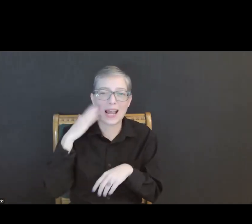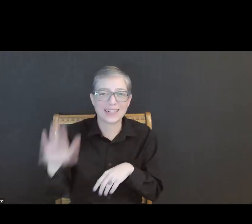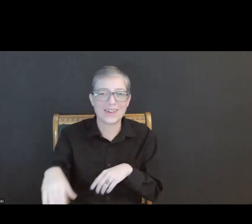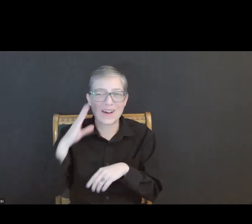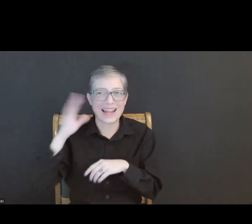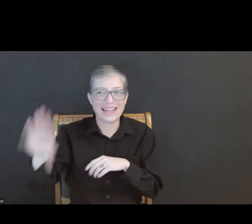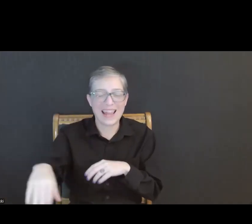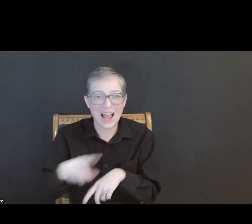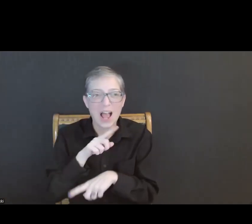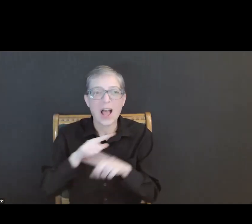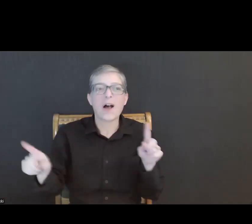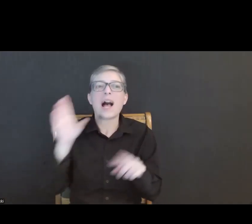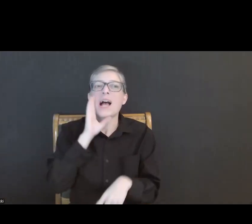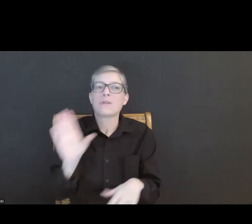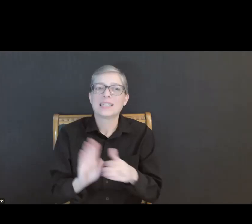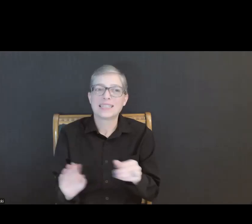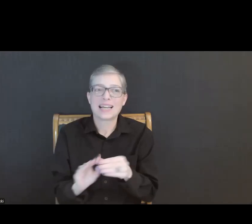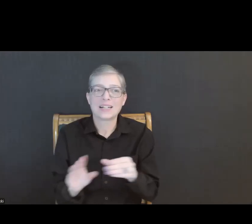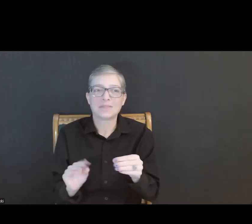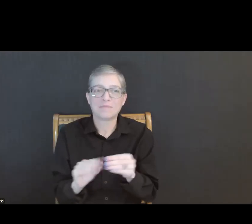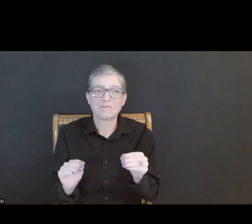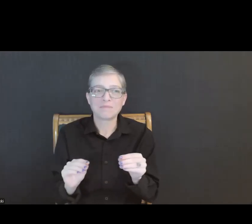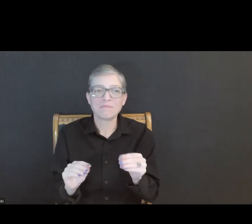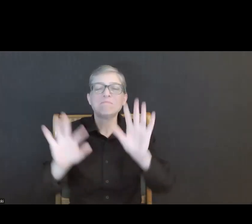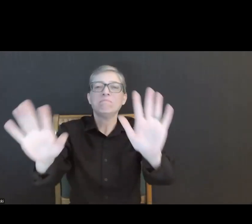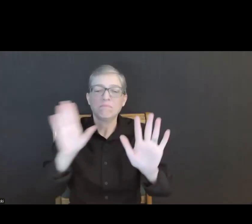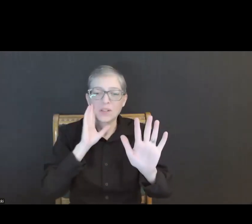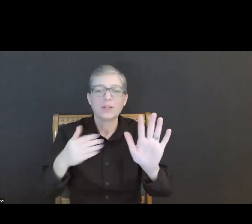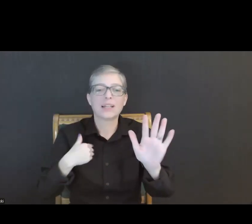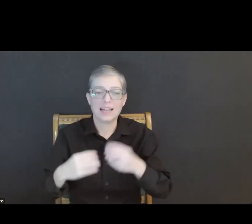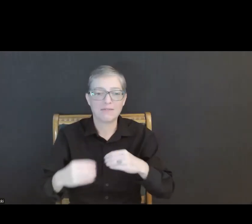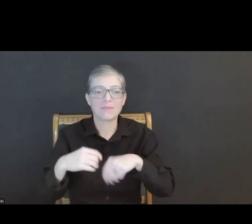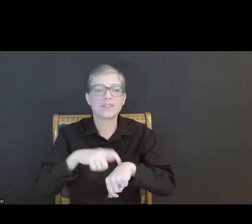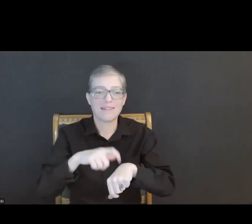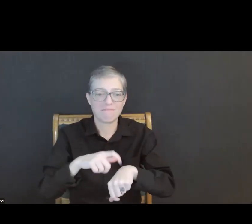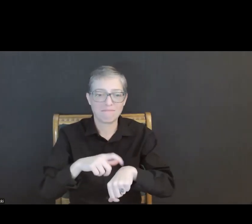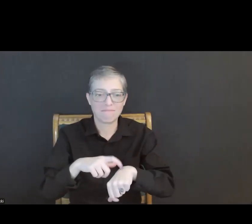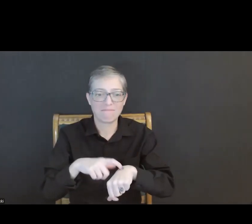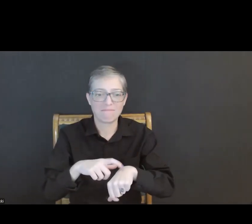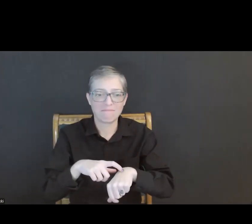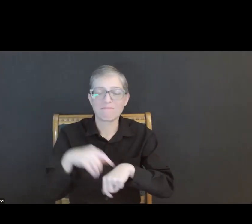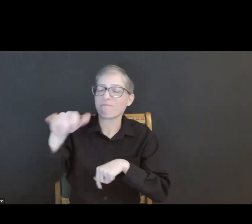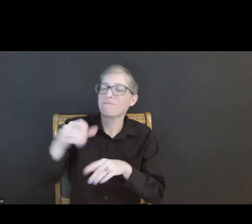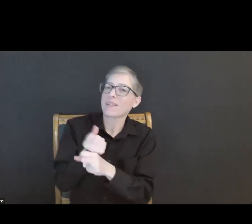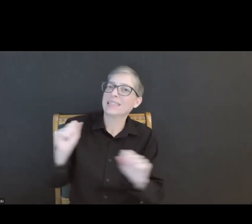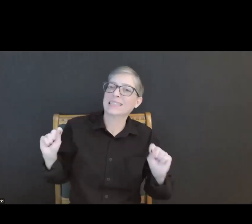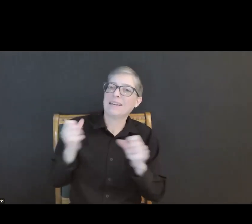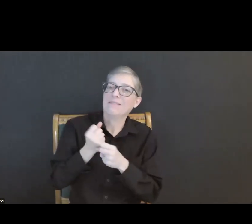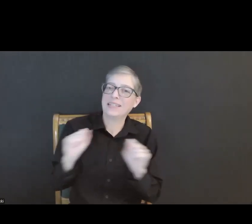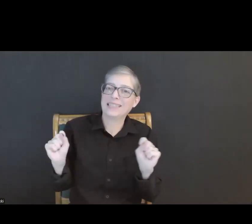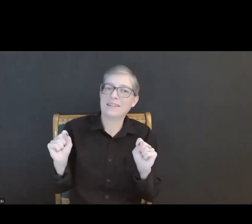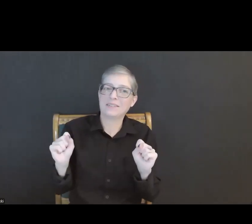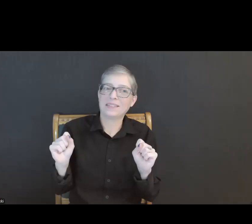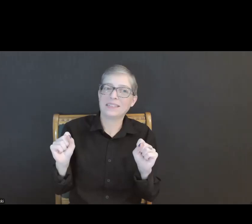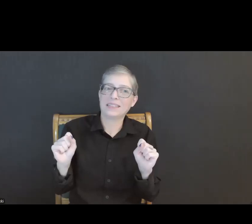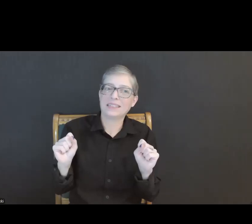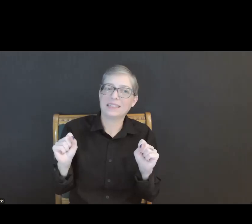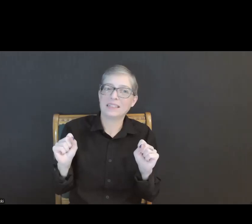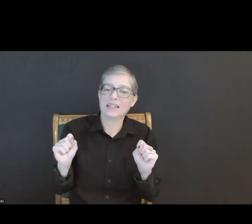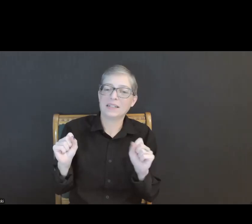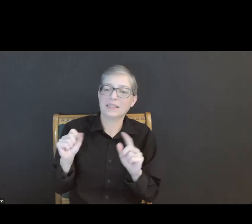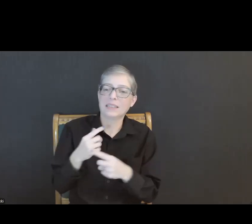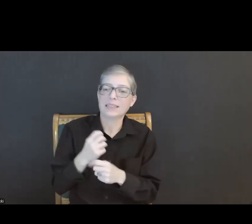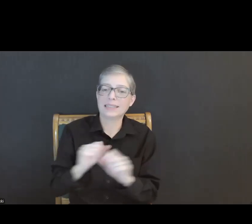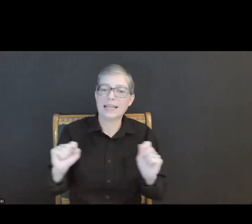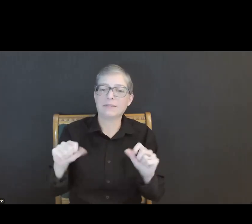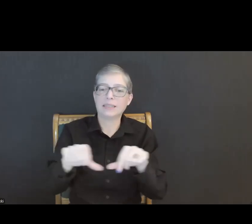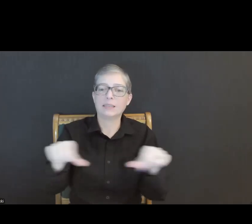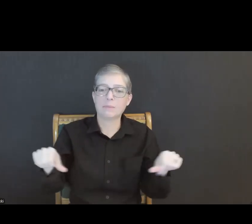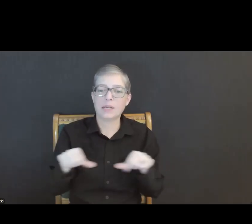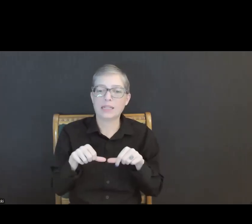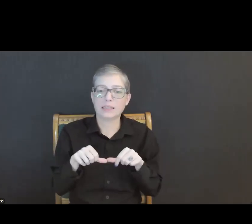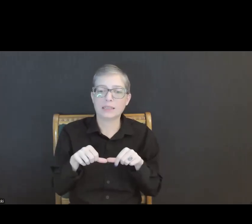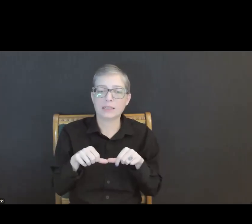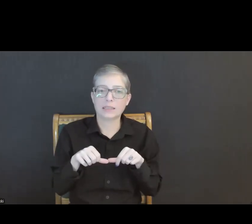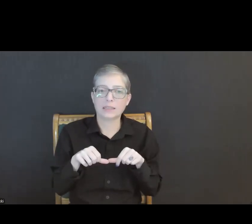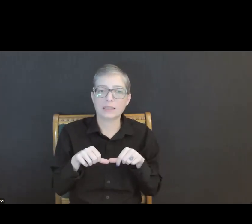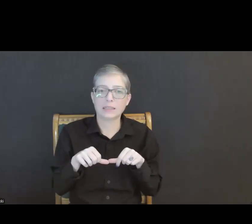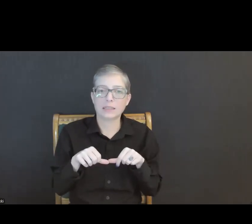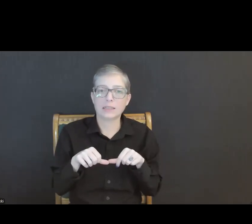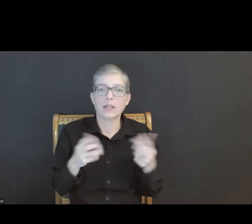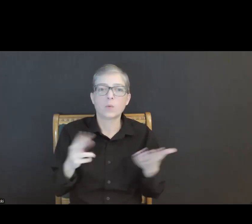I will say because we'll have more time for that that safy that safe um space means to me that I